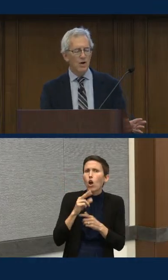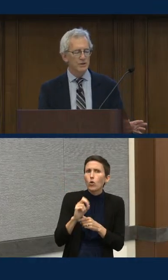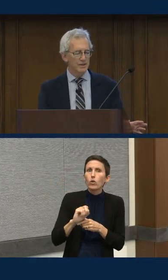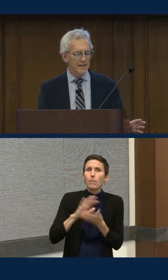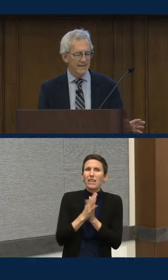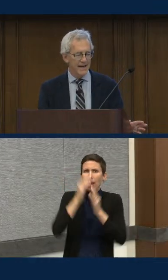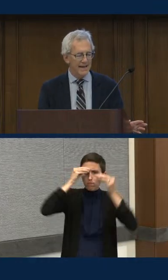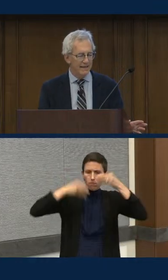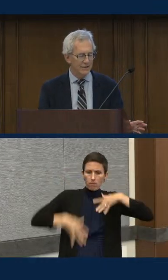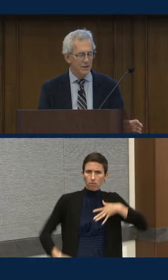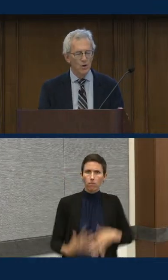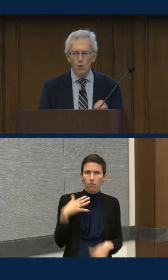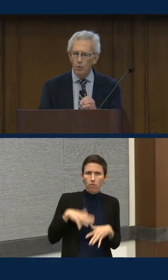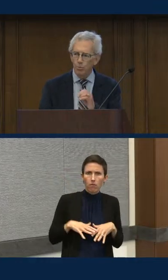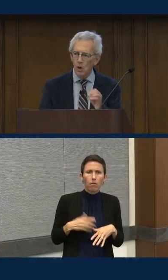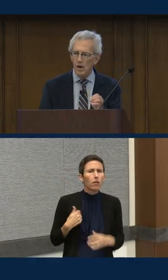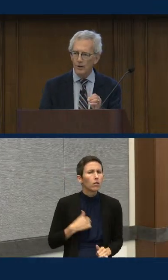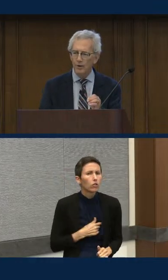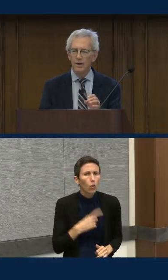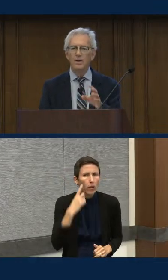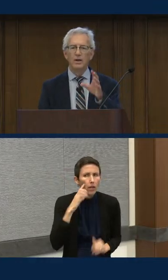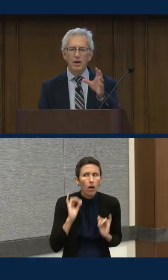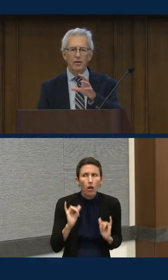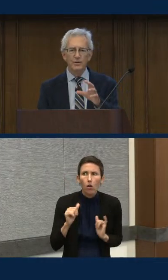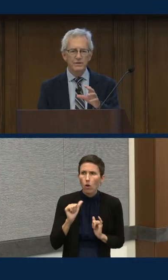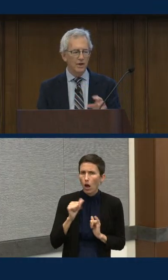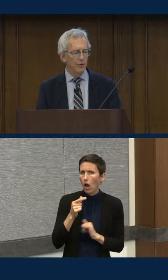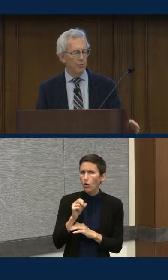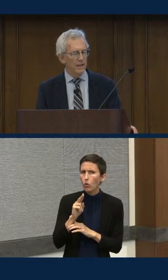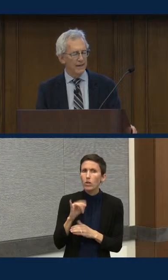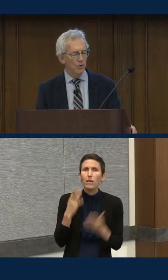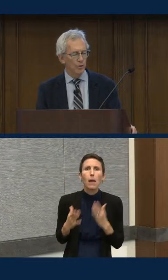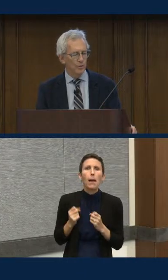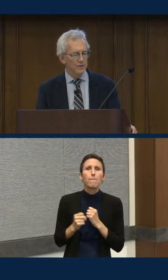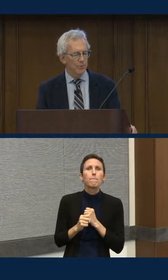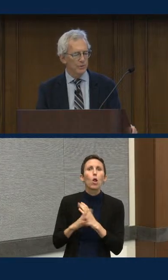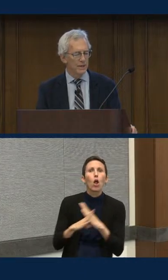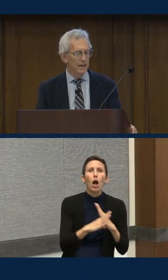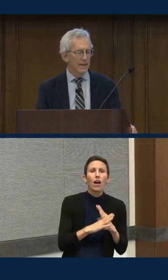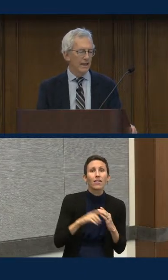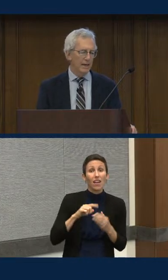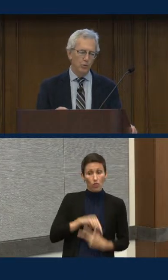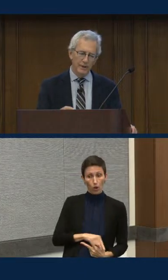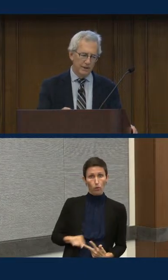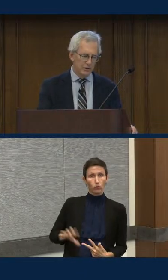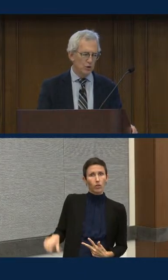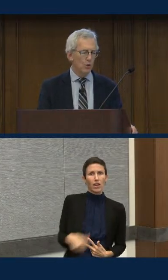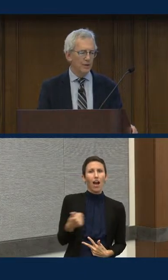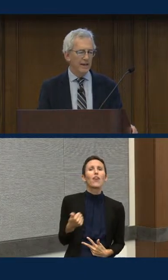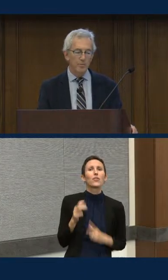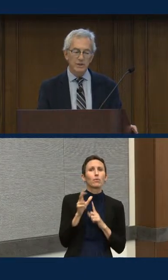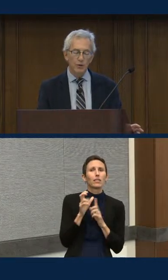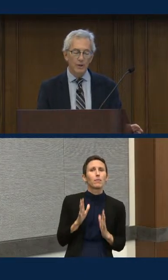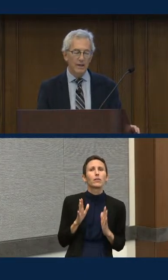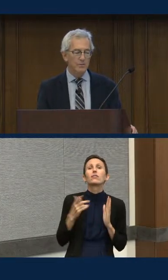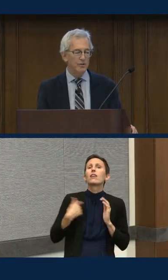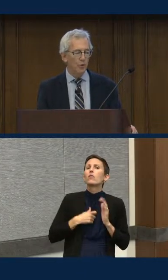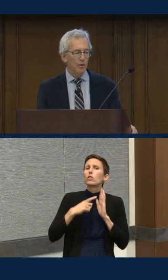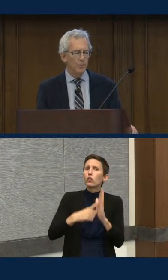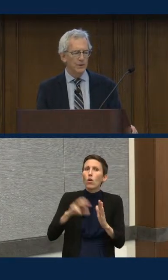may be endogenous and all --